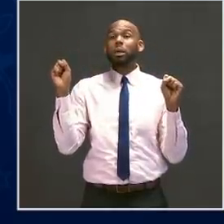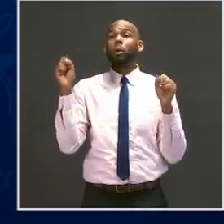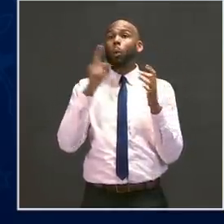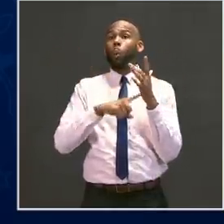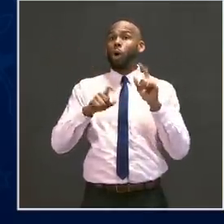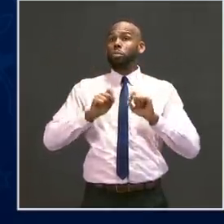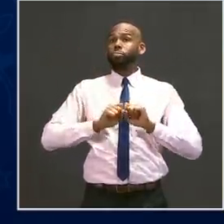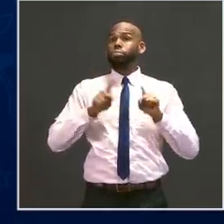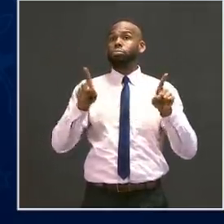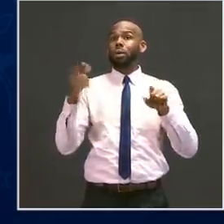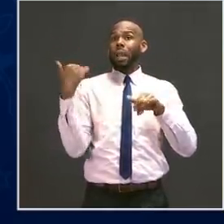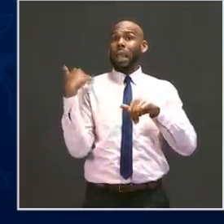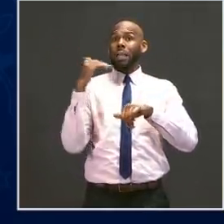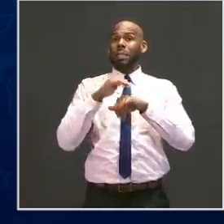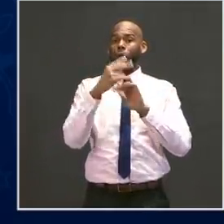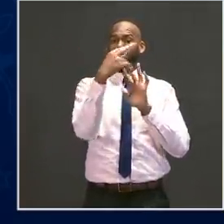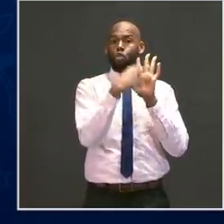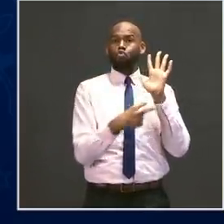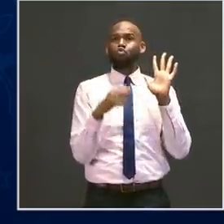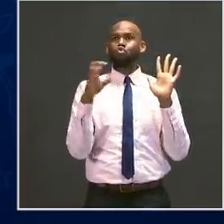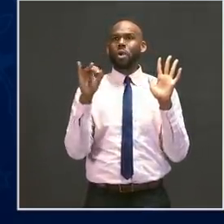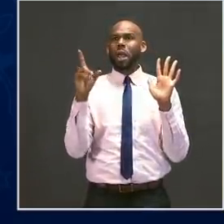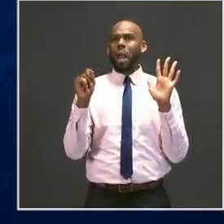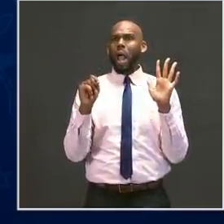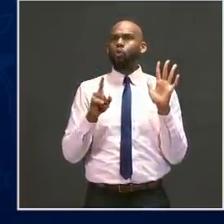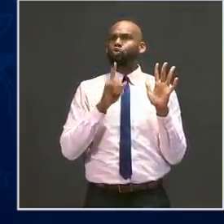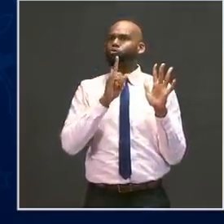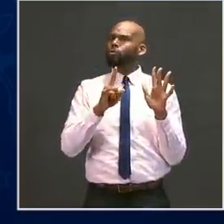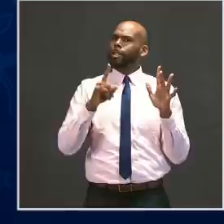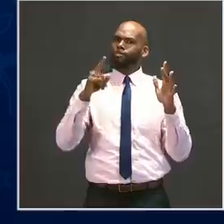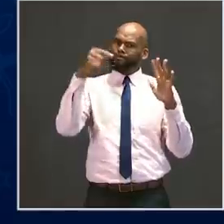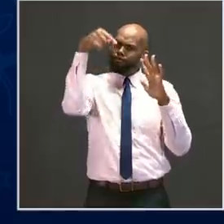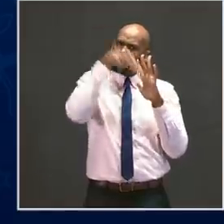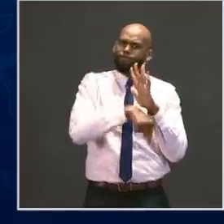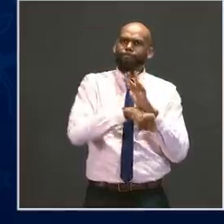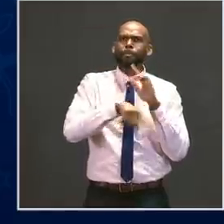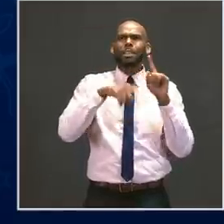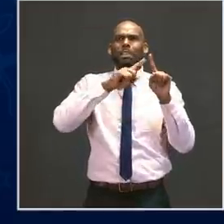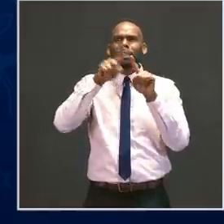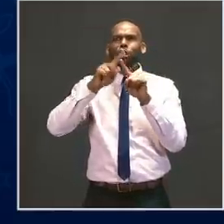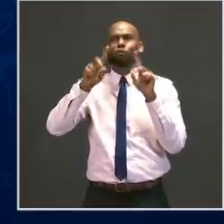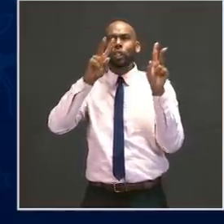was also quite robust and comprehensive about the range of issues that were covered during that call.